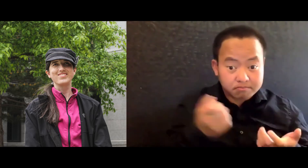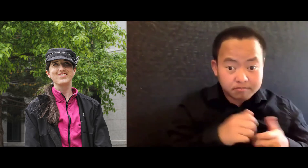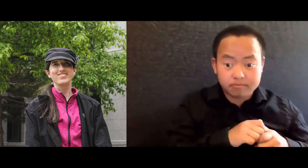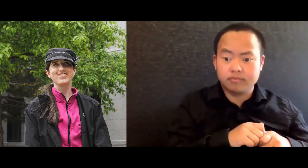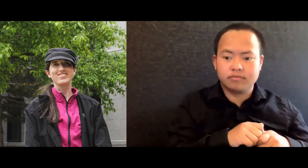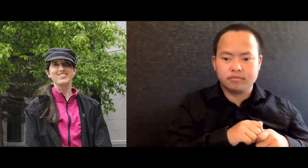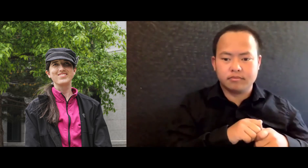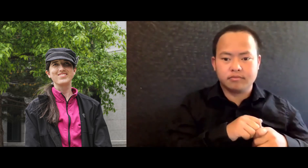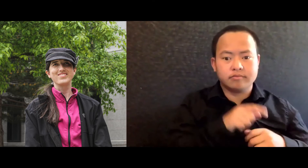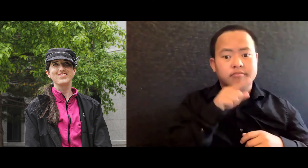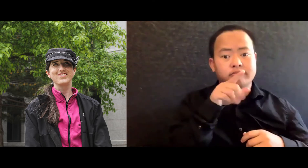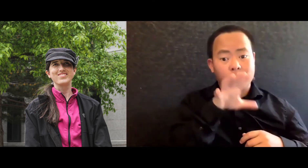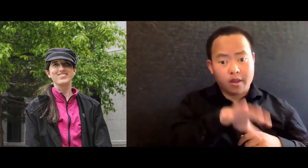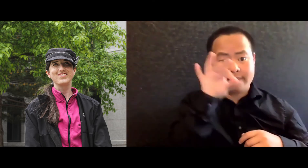She found Mary Hartnett!